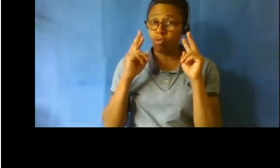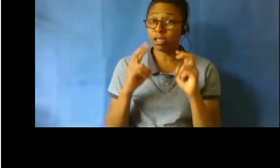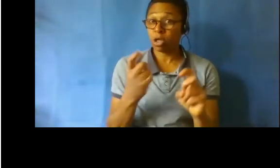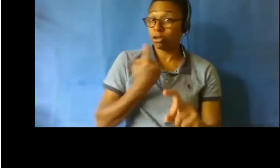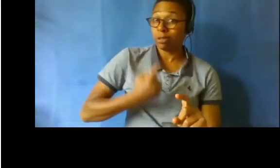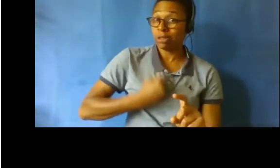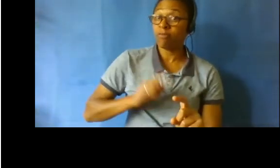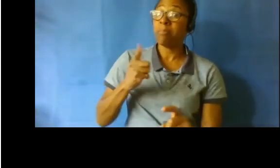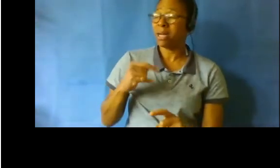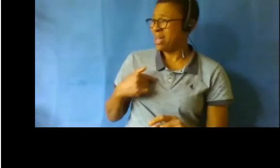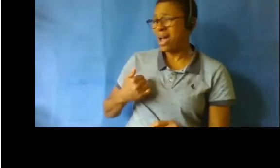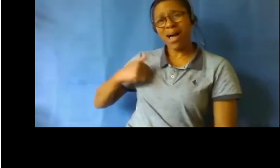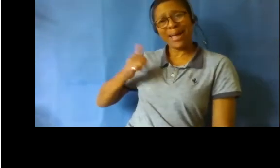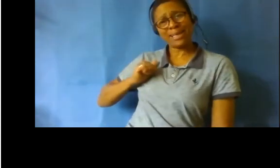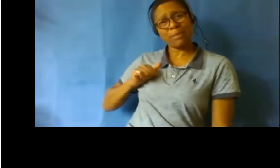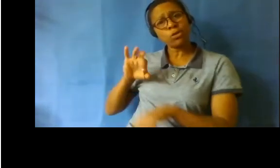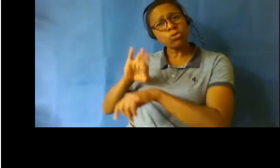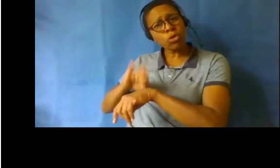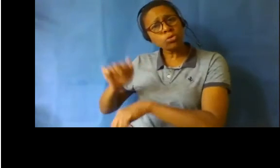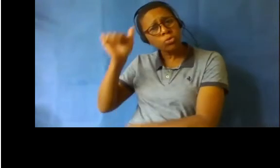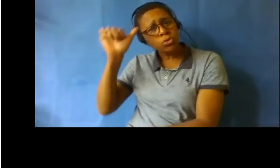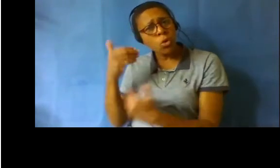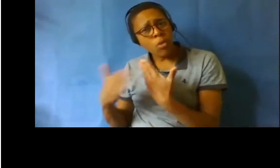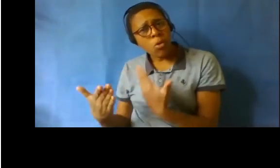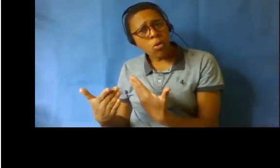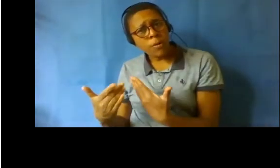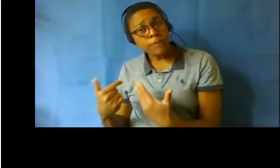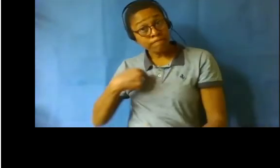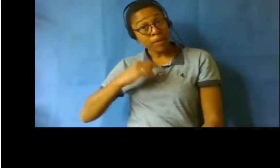based on your medical history as a trans person that's not a luxury I have you